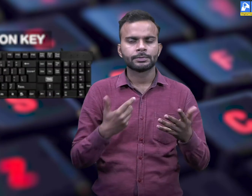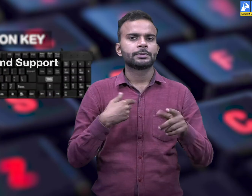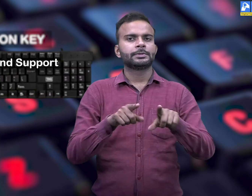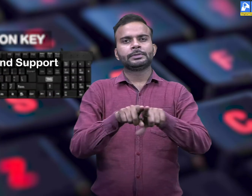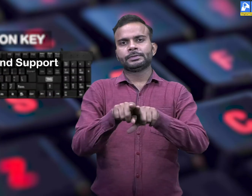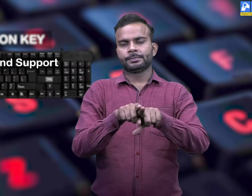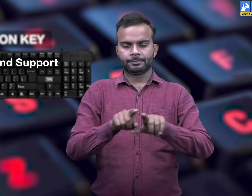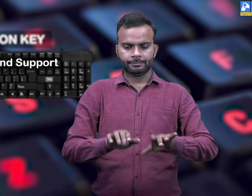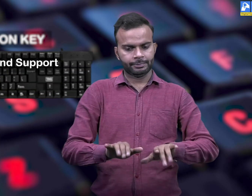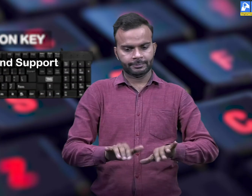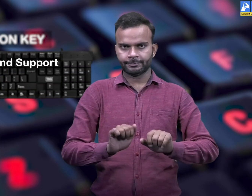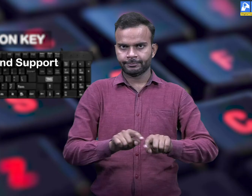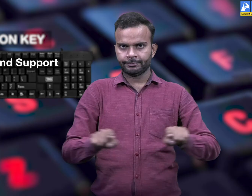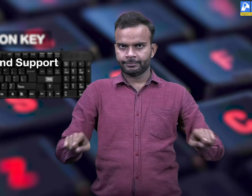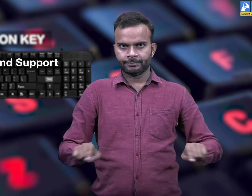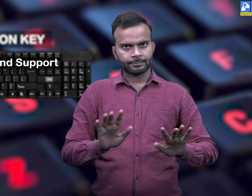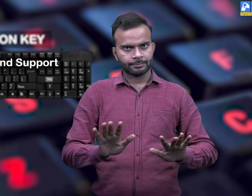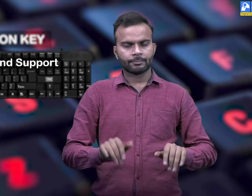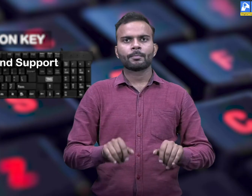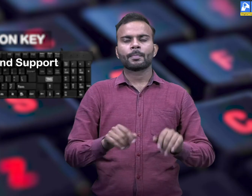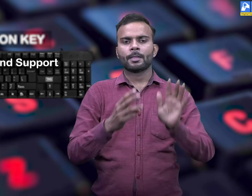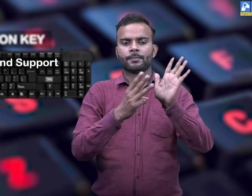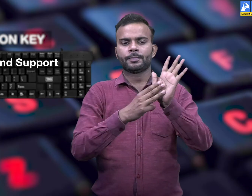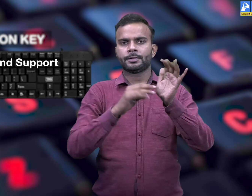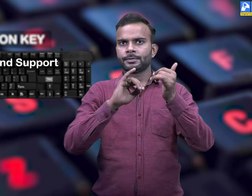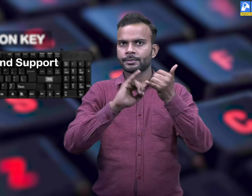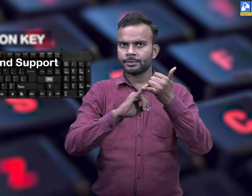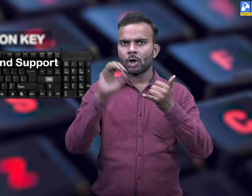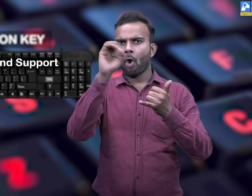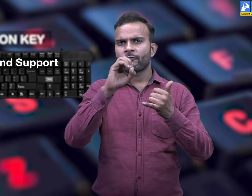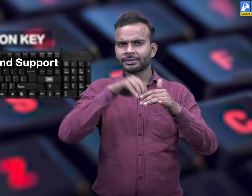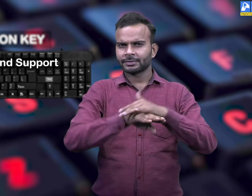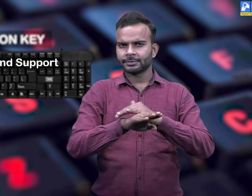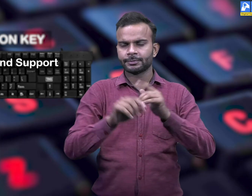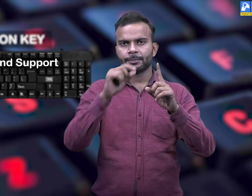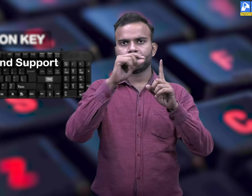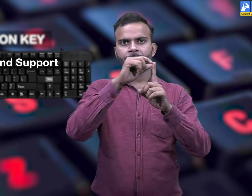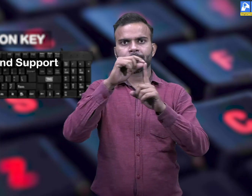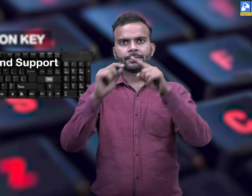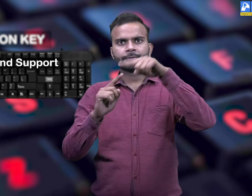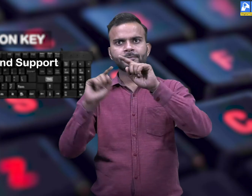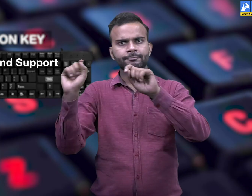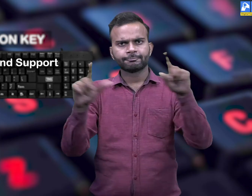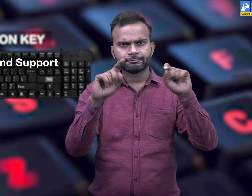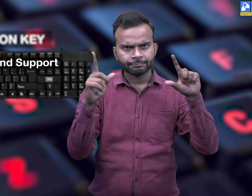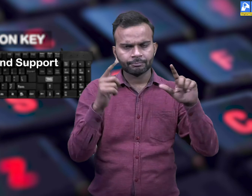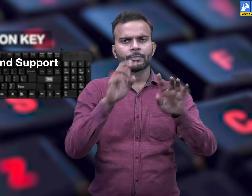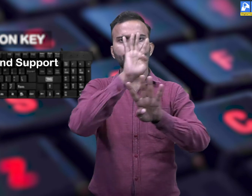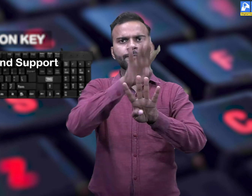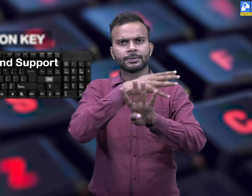Whenever you work on a program like MS word, PowerPoint, Excel etc.